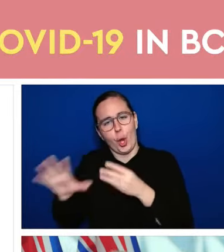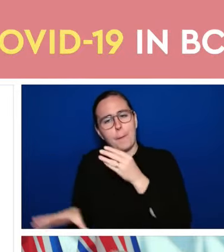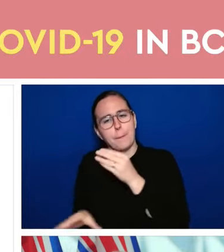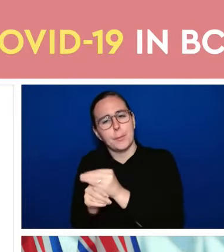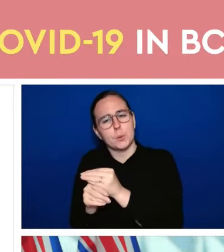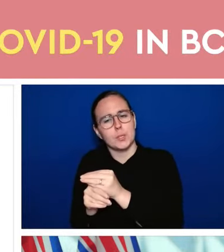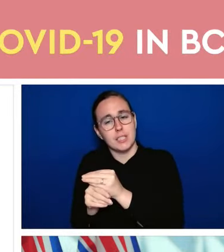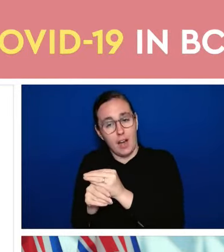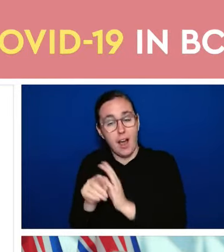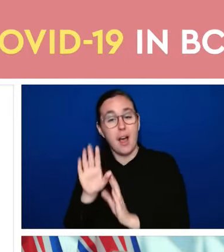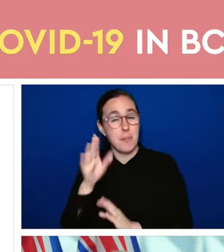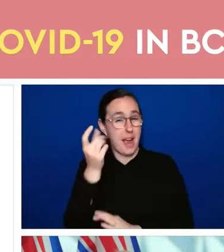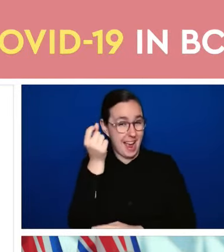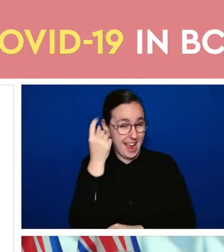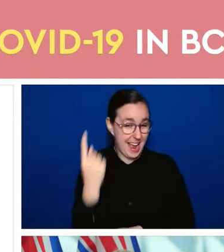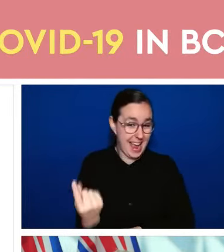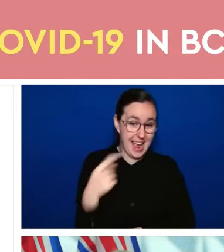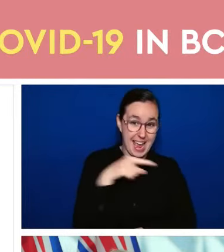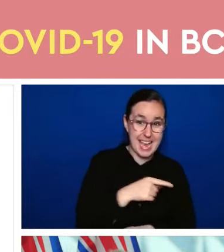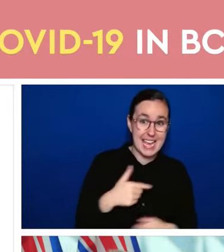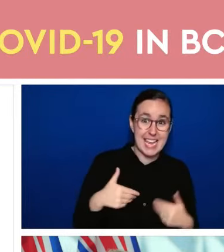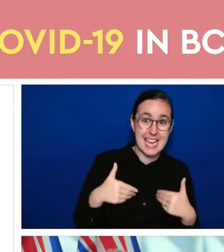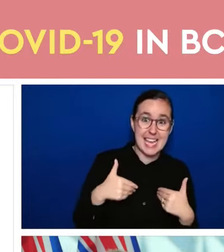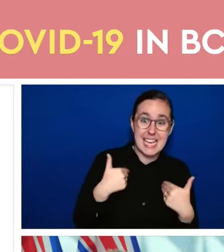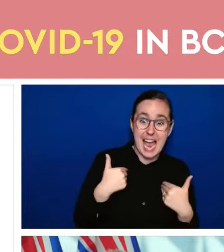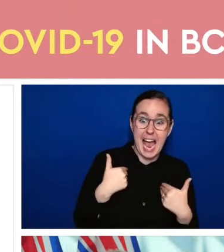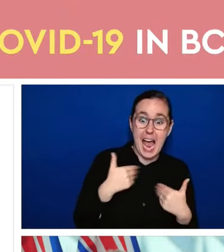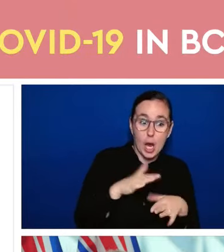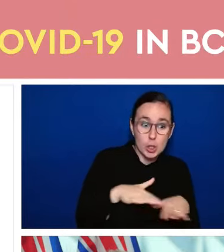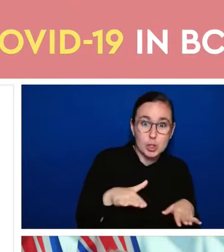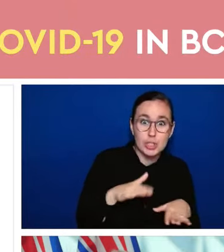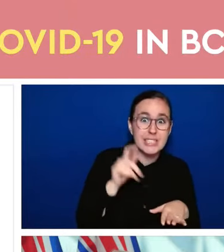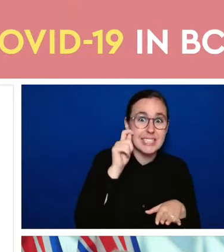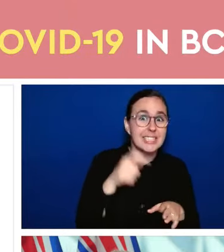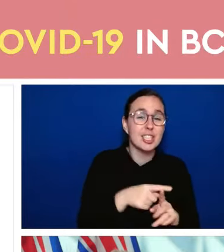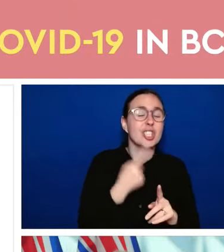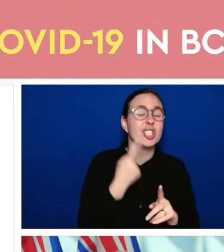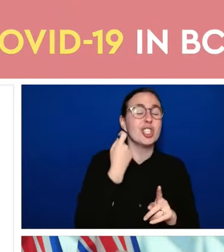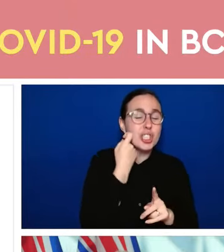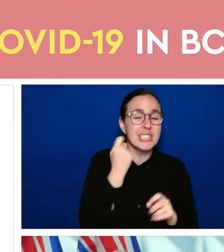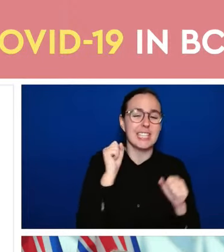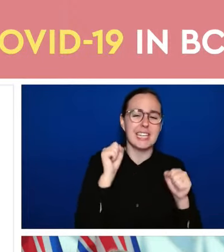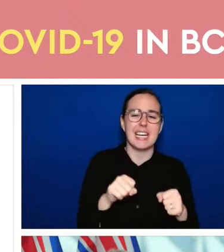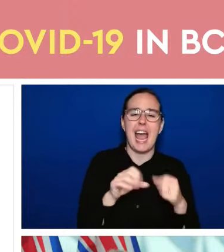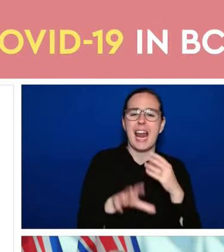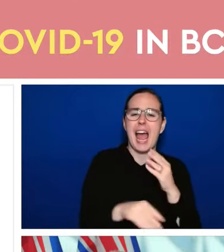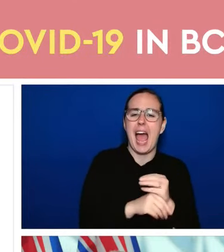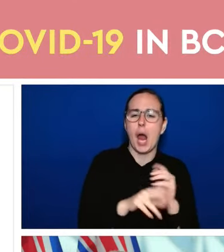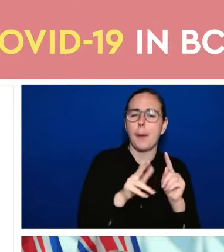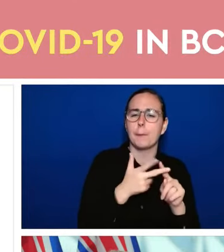teenagers very recently. And we know we have a very high level of uptake and people who are